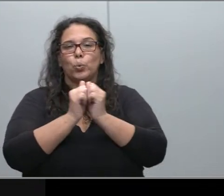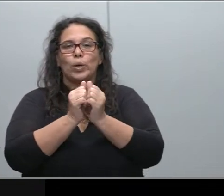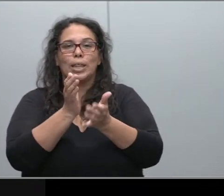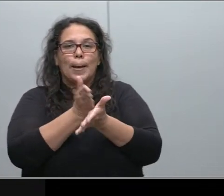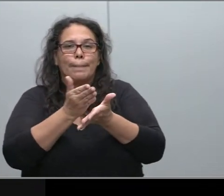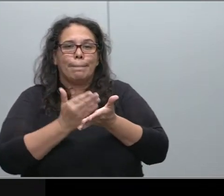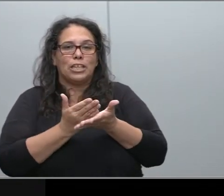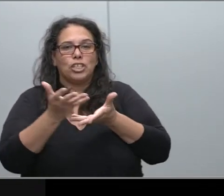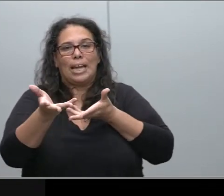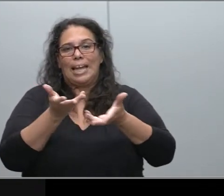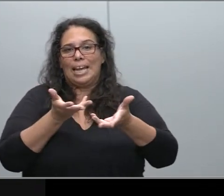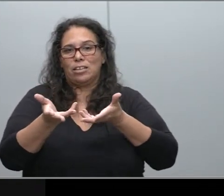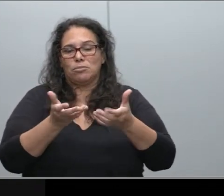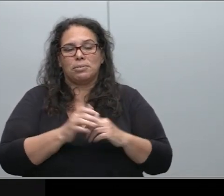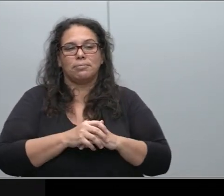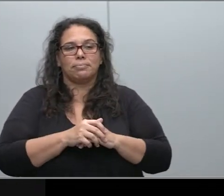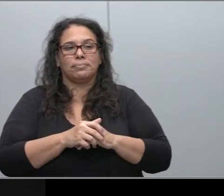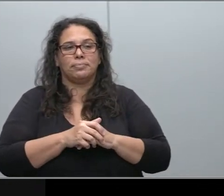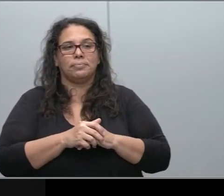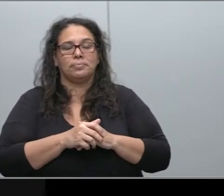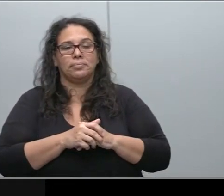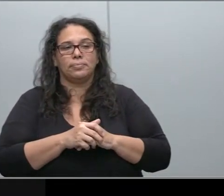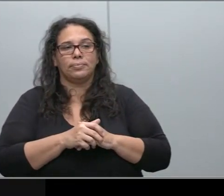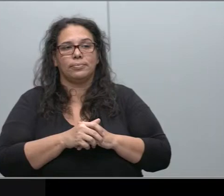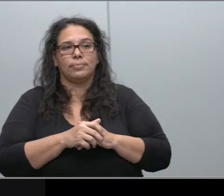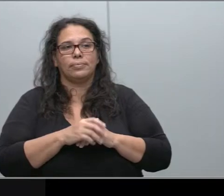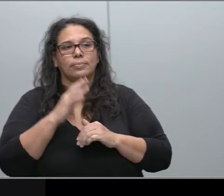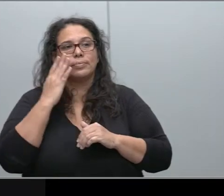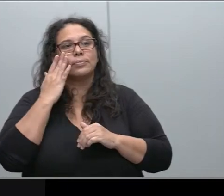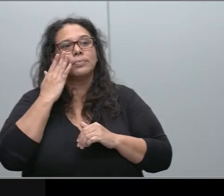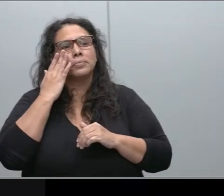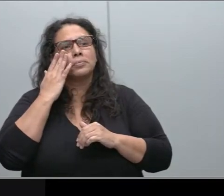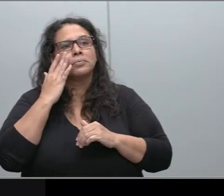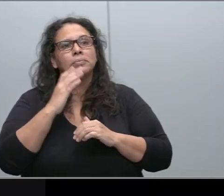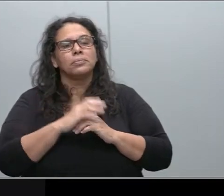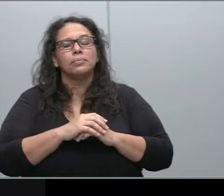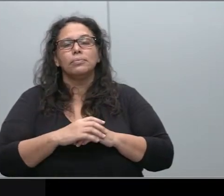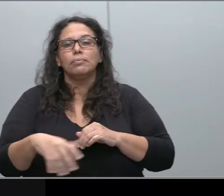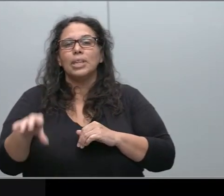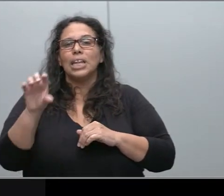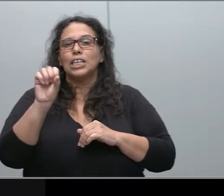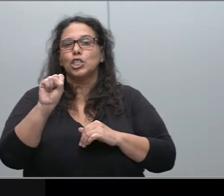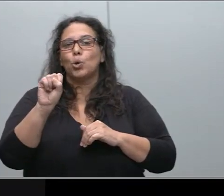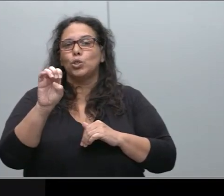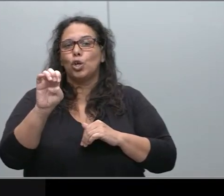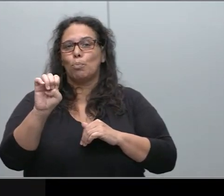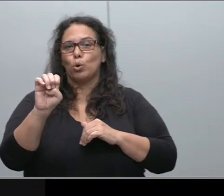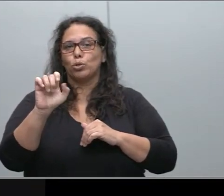that they can't help our students who also need assistance as well. So that, you'll see more of a buildup.